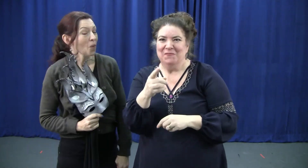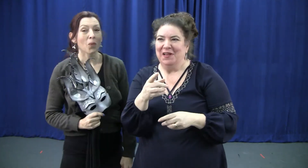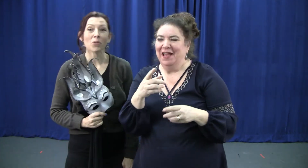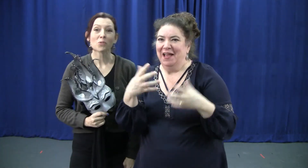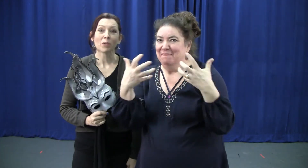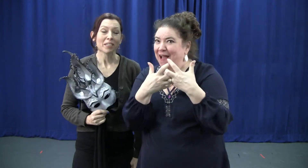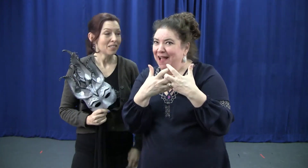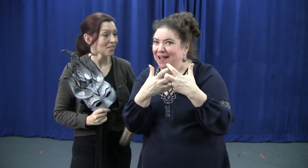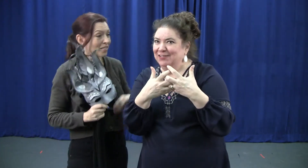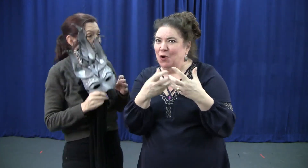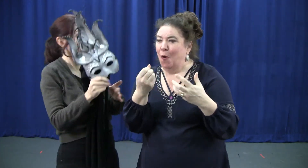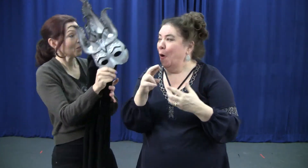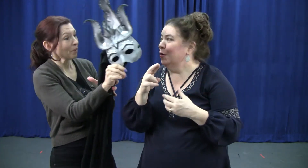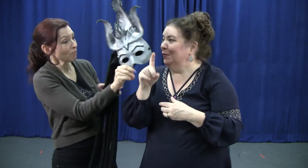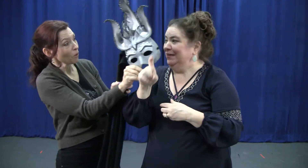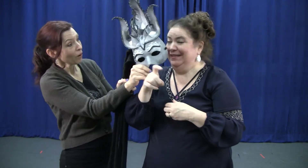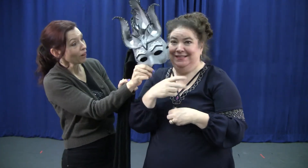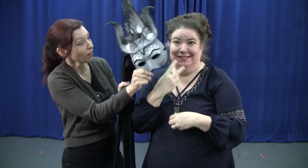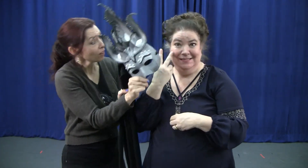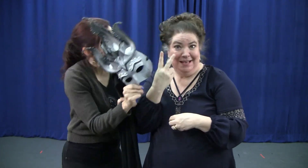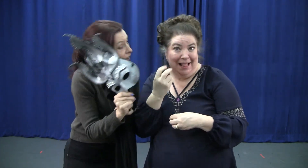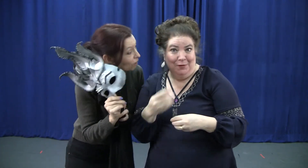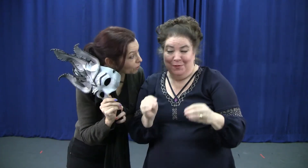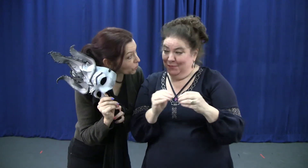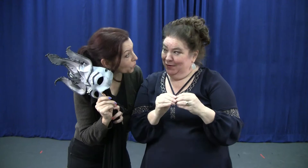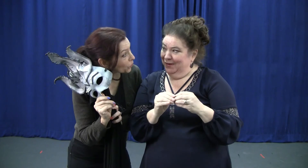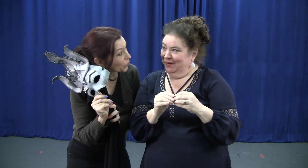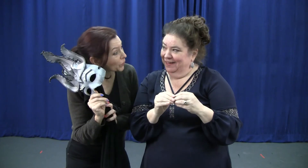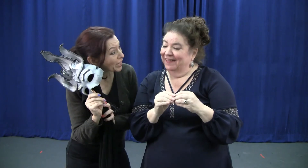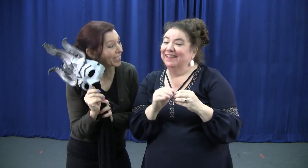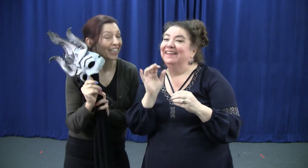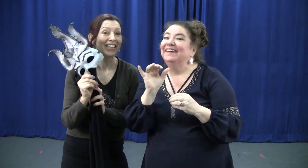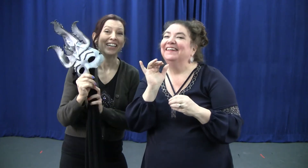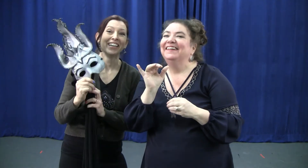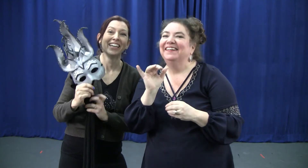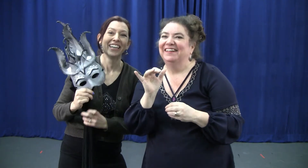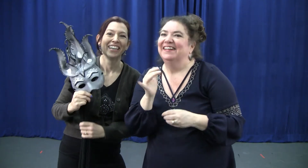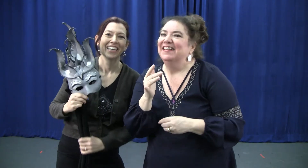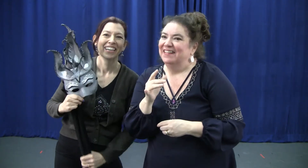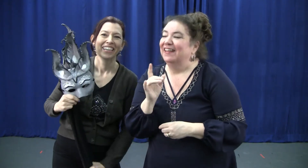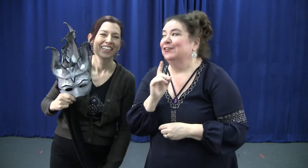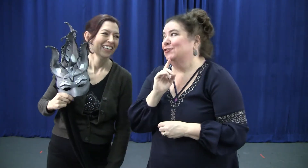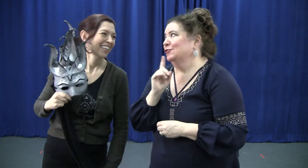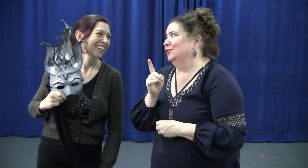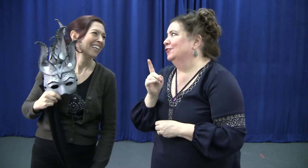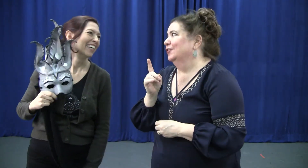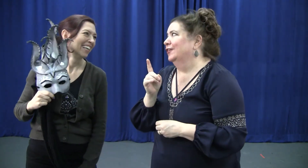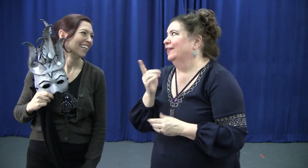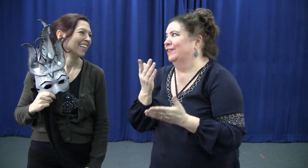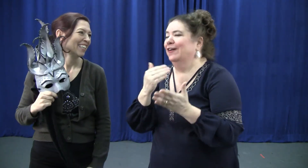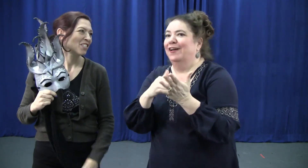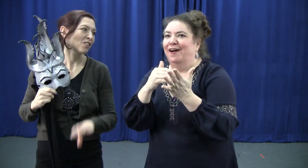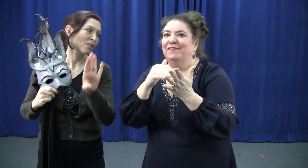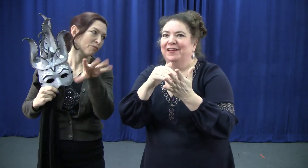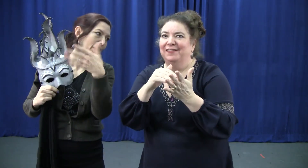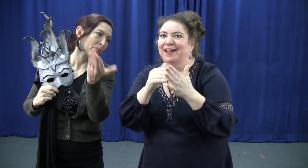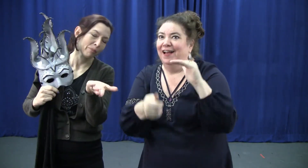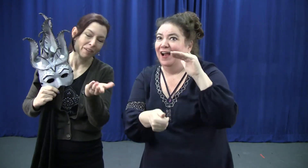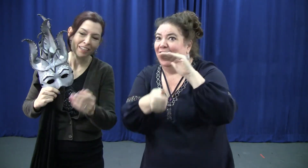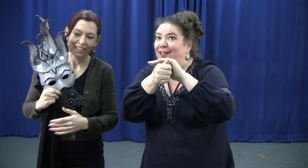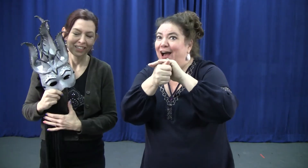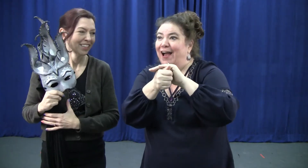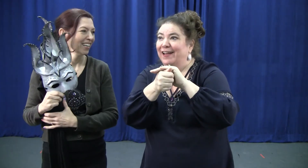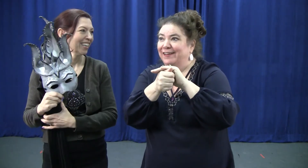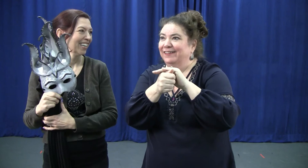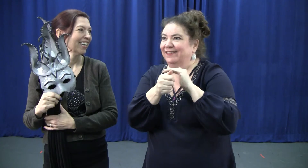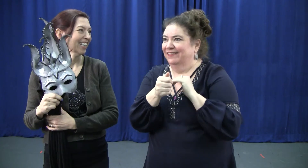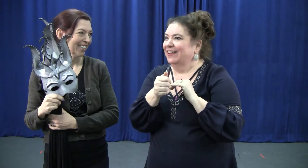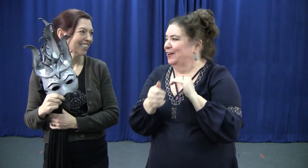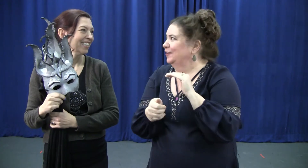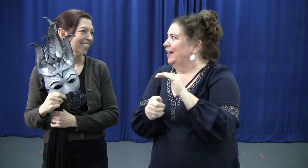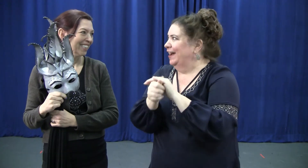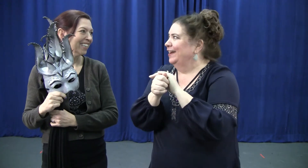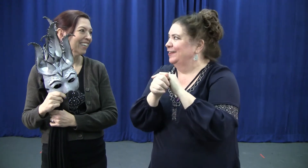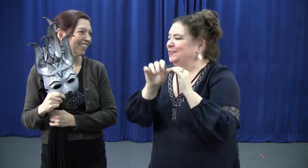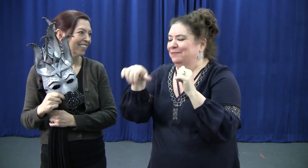Or do we need to see a little bit more of you? (Luane) Ah! That's true sometimes..I'll hide,